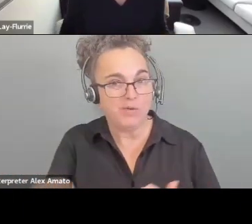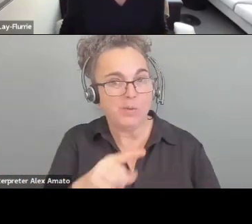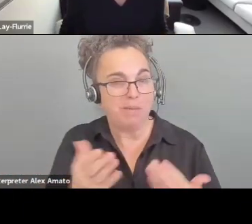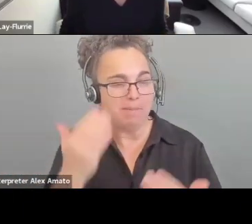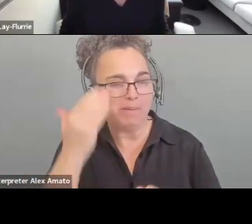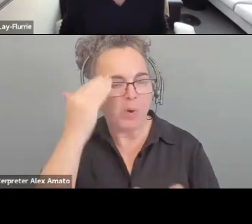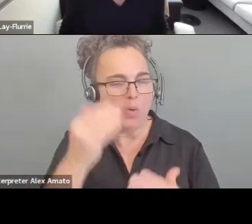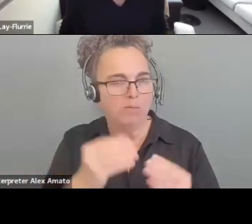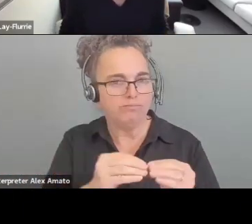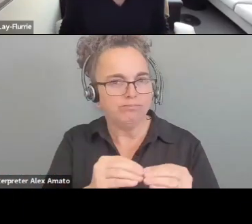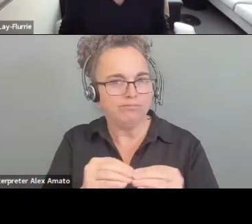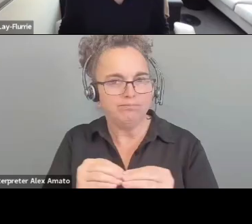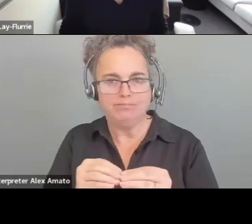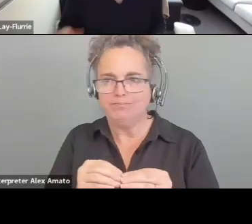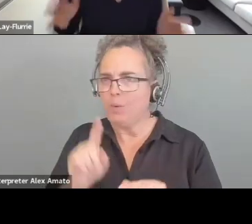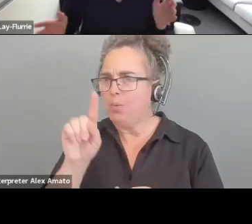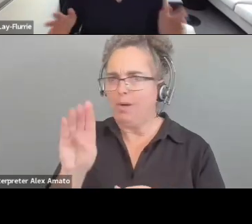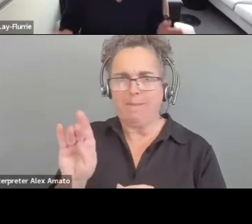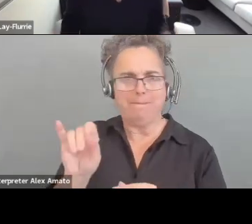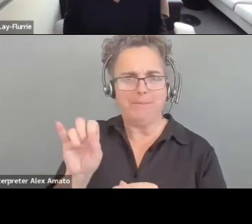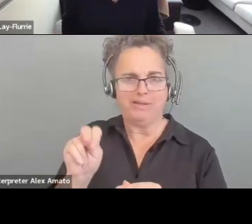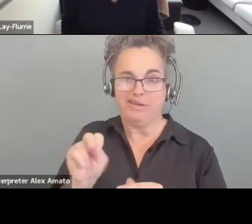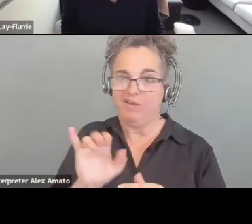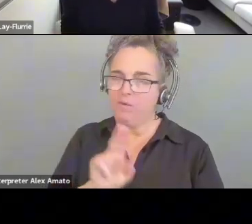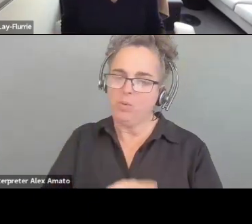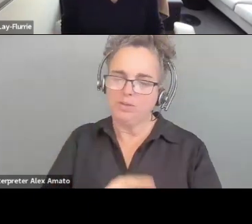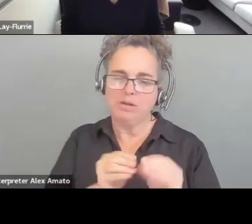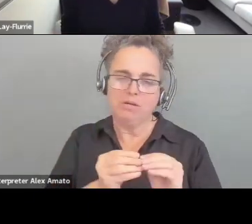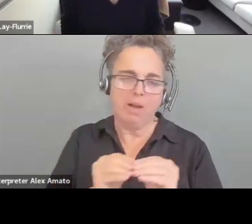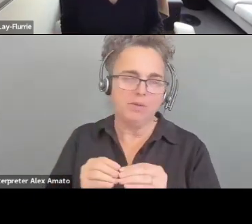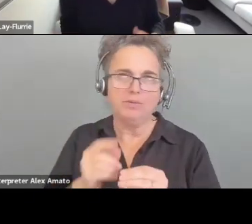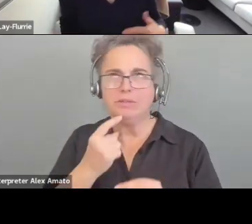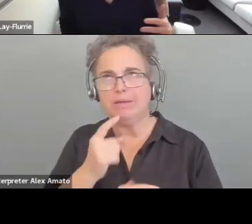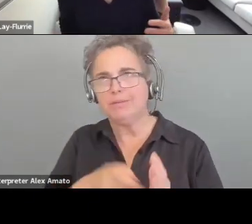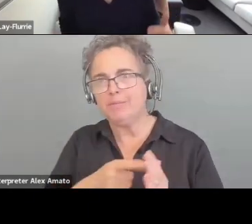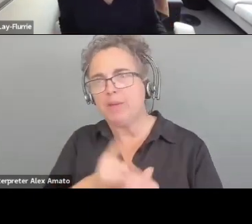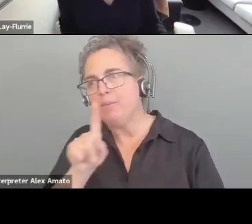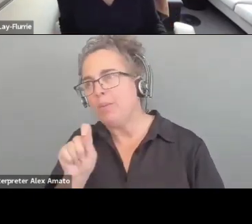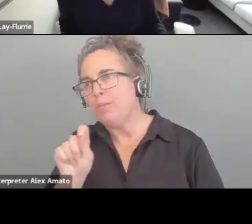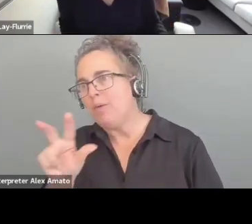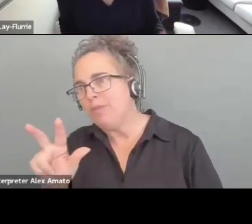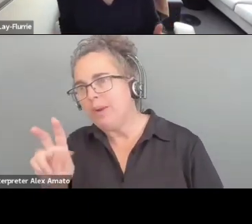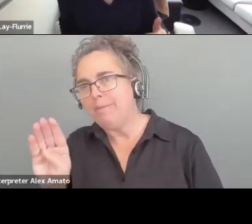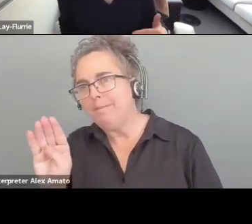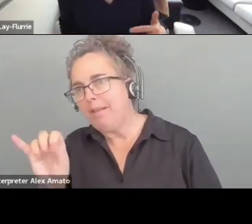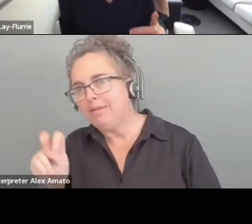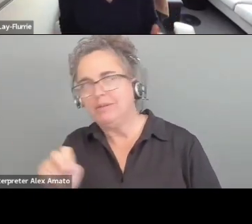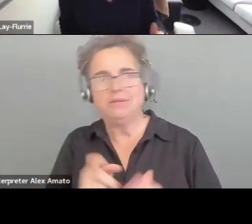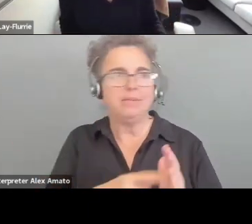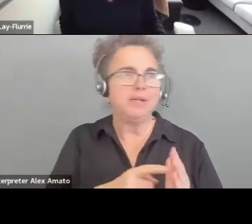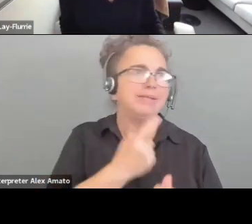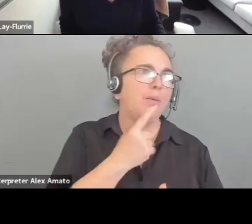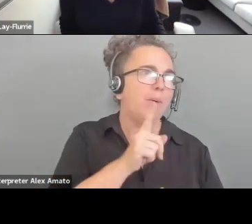A billion people plus, in fact, the stats do vary. Some say 1.3, some say 1.6 billion people